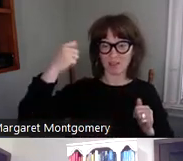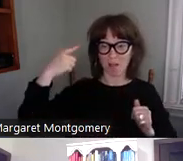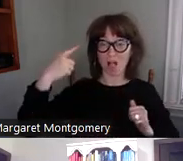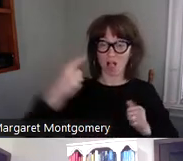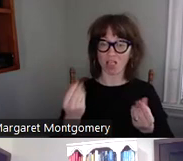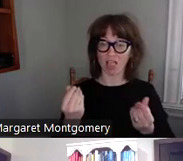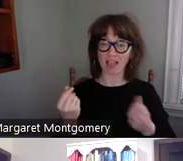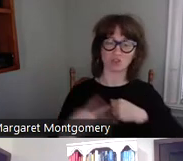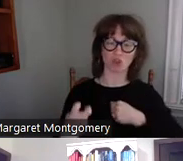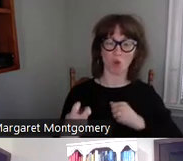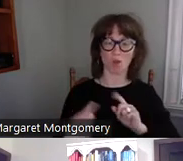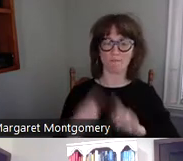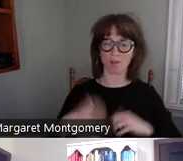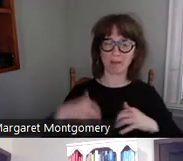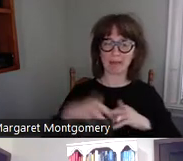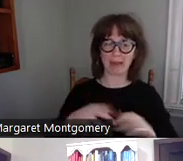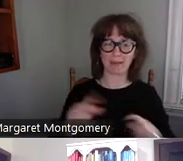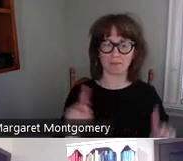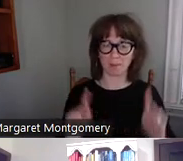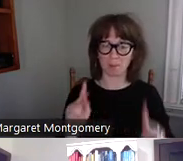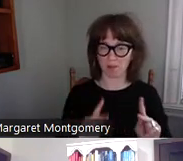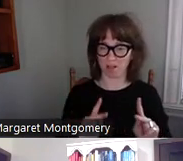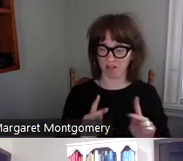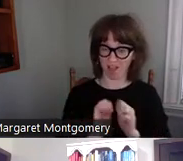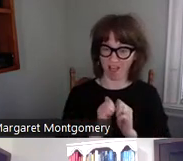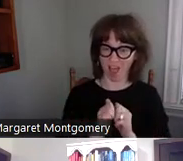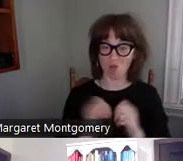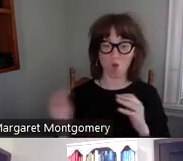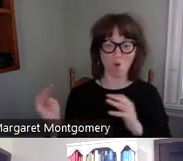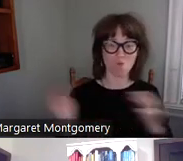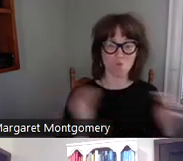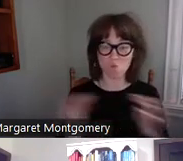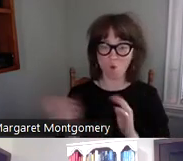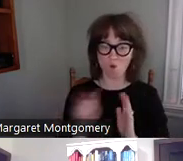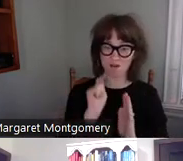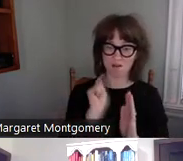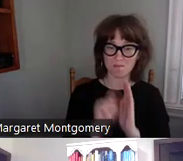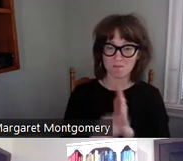centuries of wars, broken treaties, and access, cultural genocide, through incredible perseverance